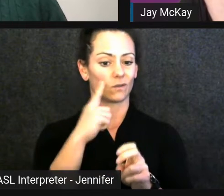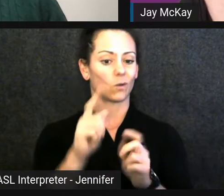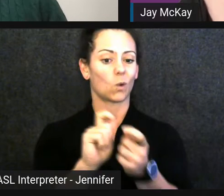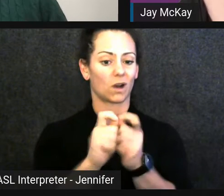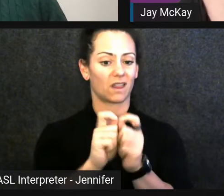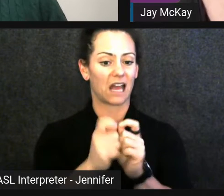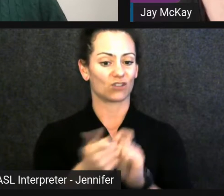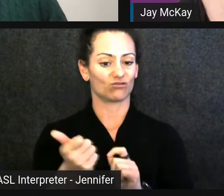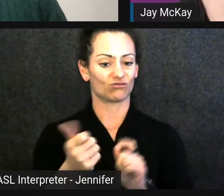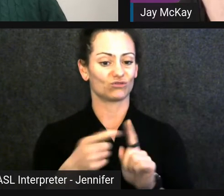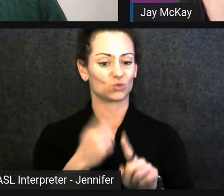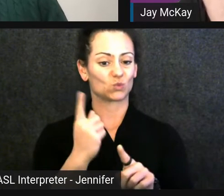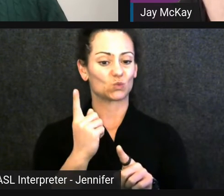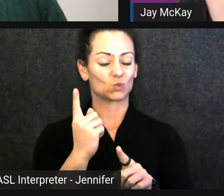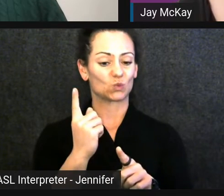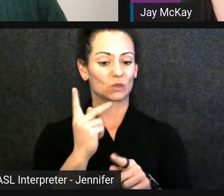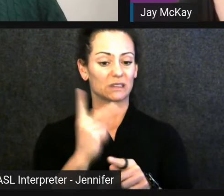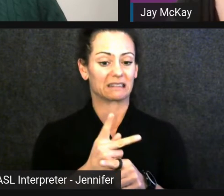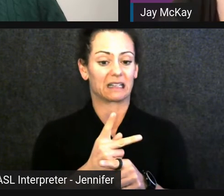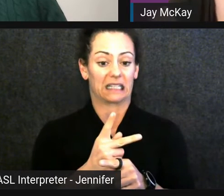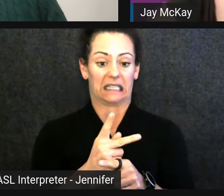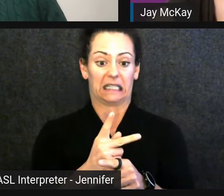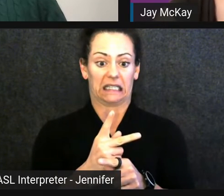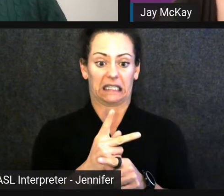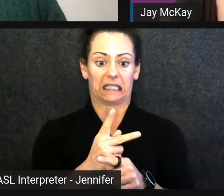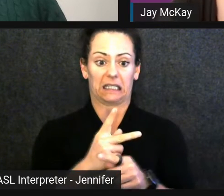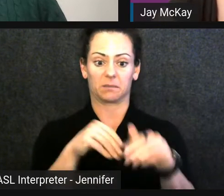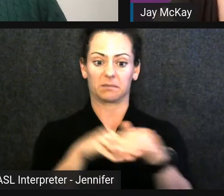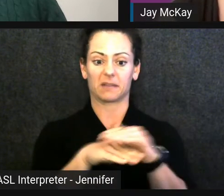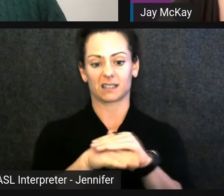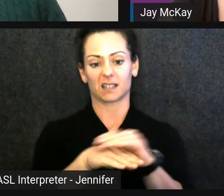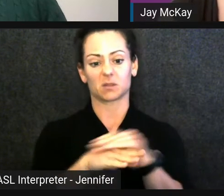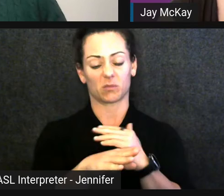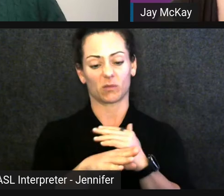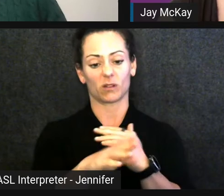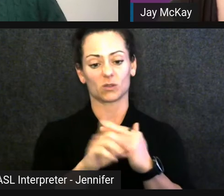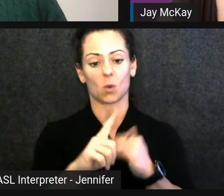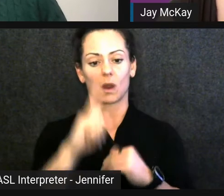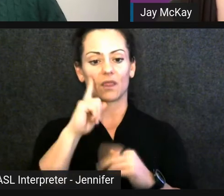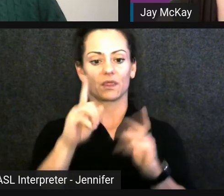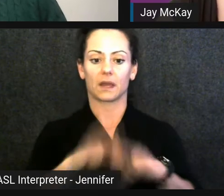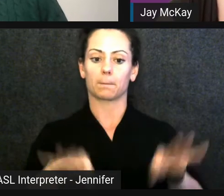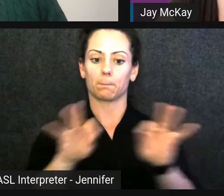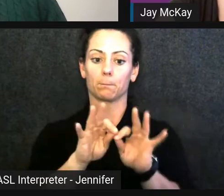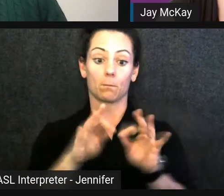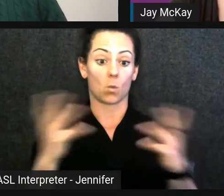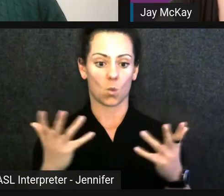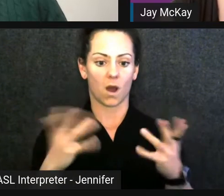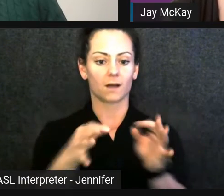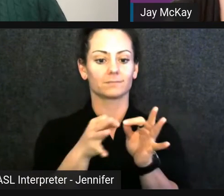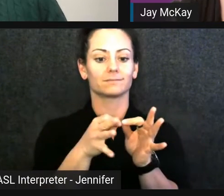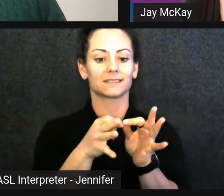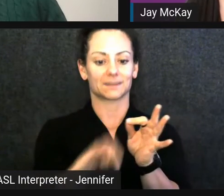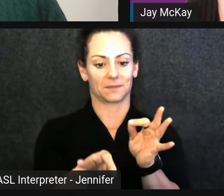We should definitely, I think simplicity is the key here. If we can do something in an easy way, in a simple,